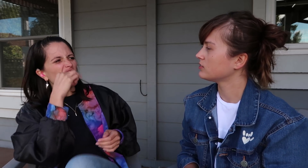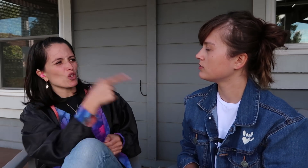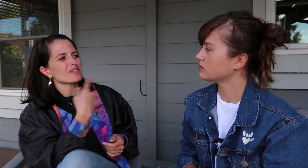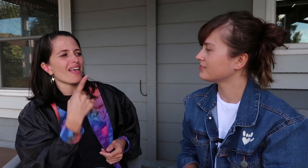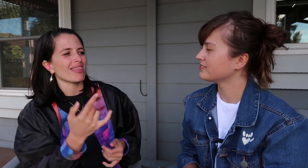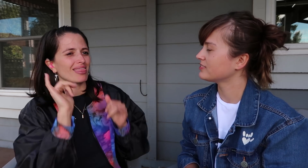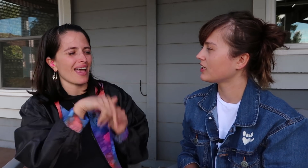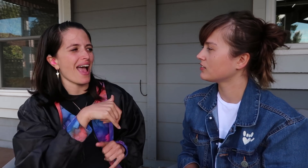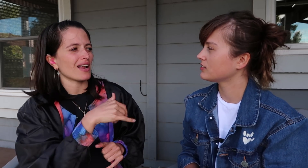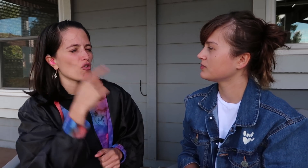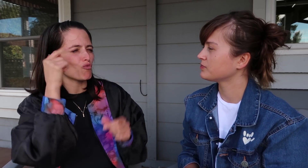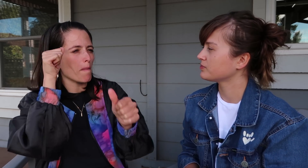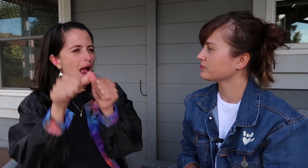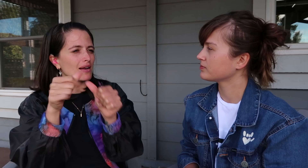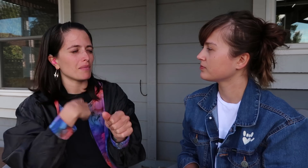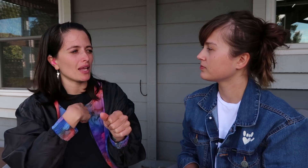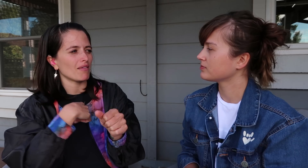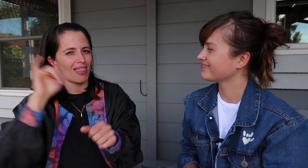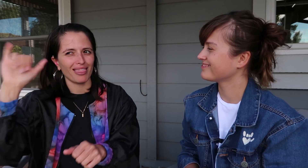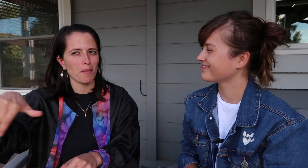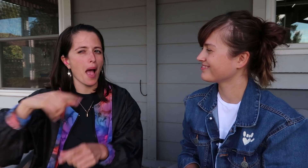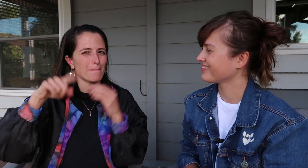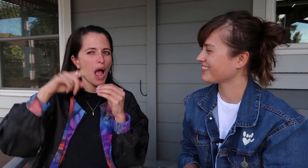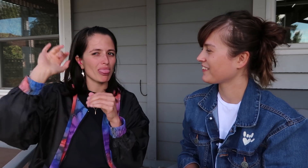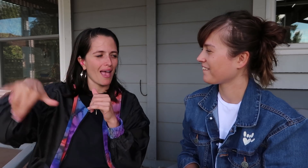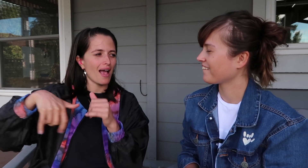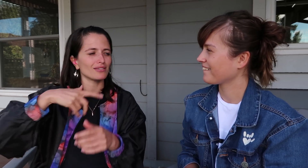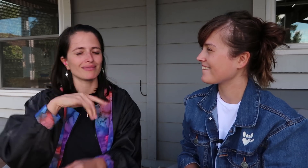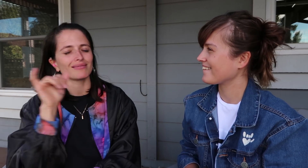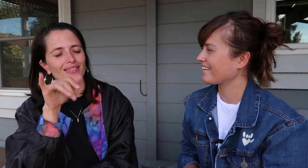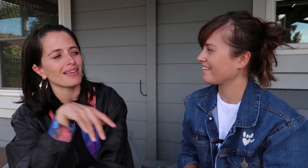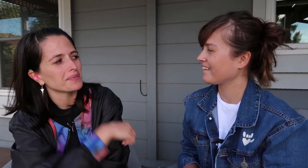But, anyways, it is just funny you brought that up, because it reminded about that.